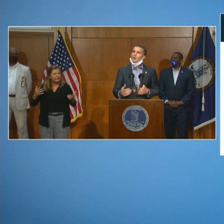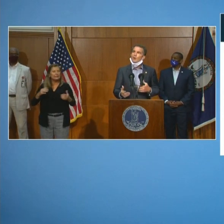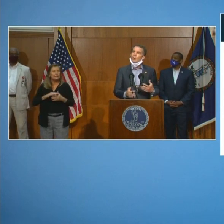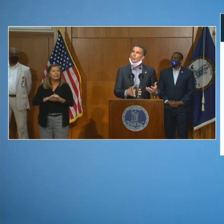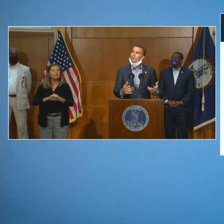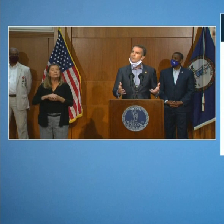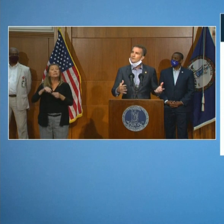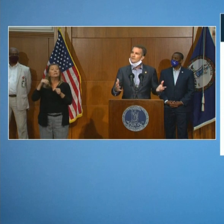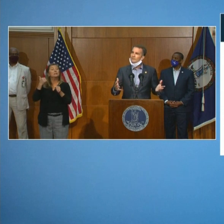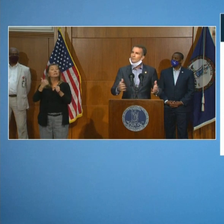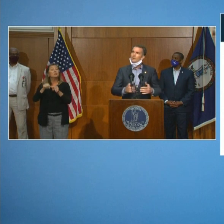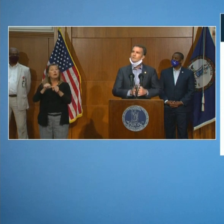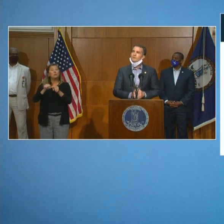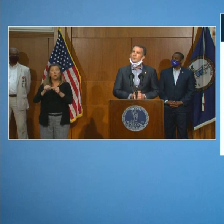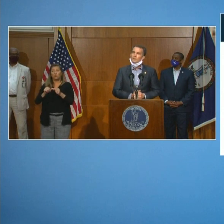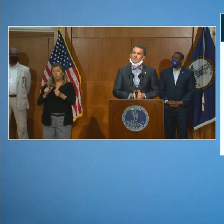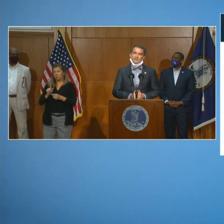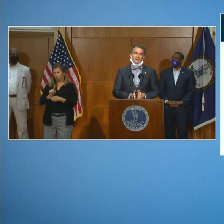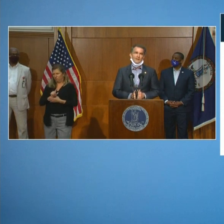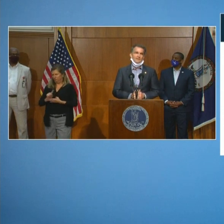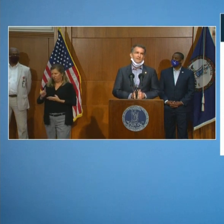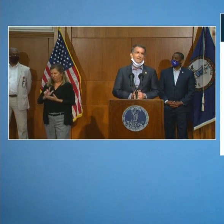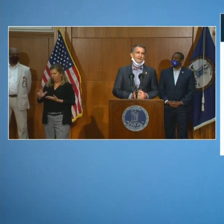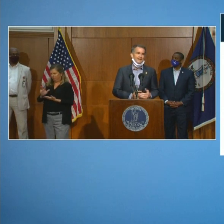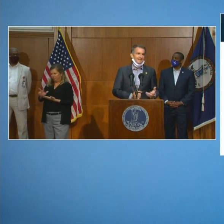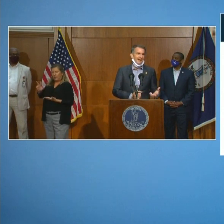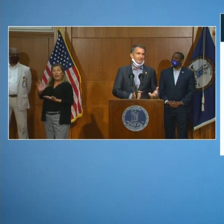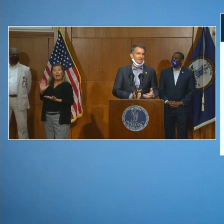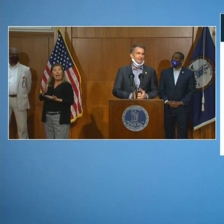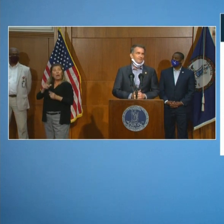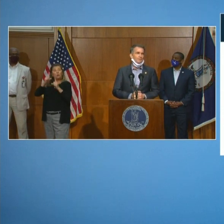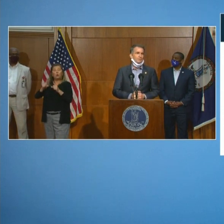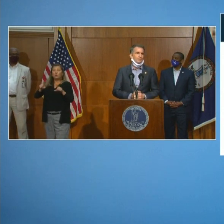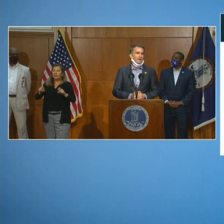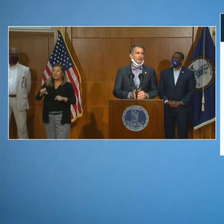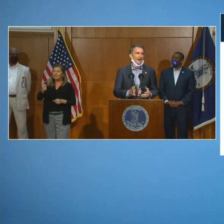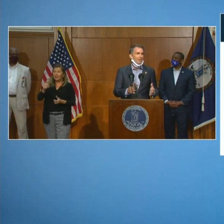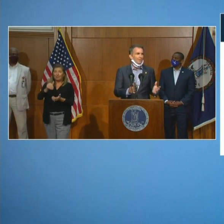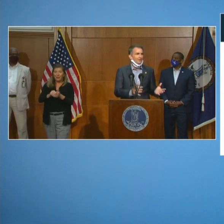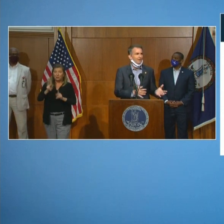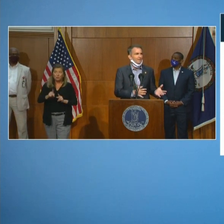VIRGINIA BY DATE REPORTED WE DON'T LIKE THAT KERR BUT THERE